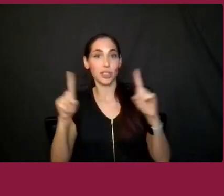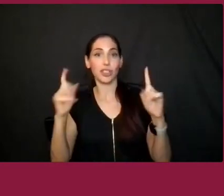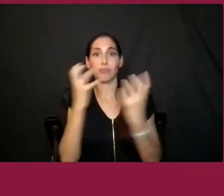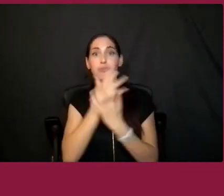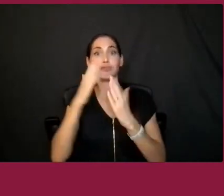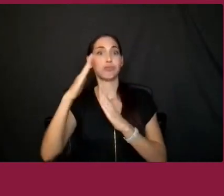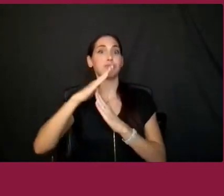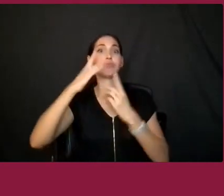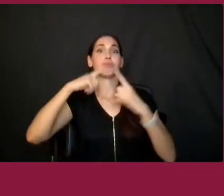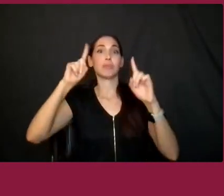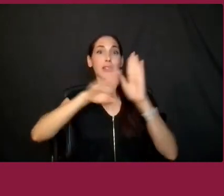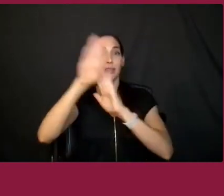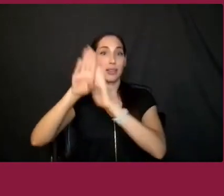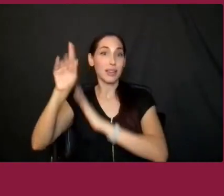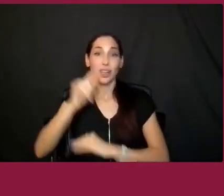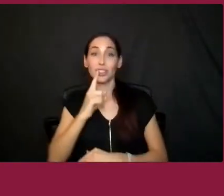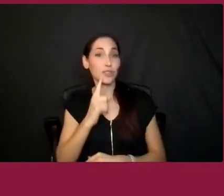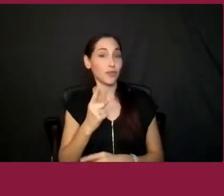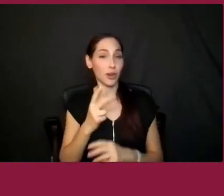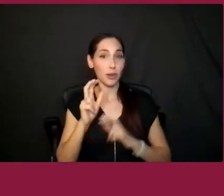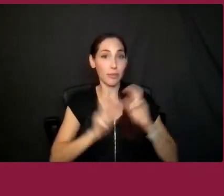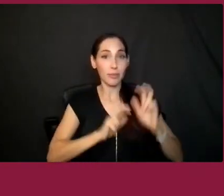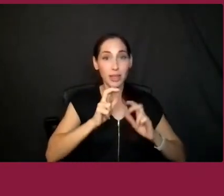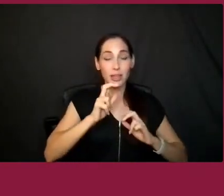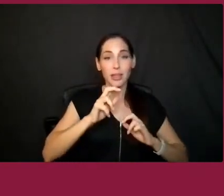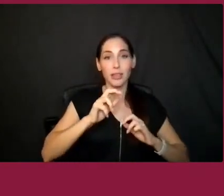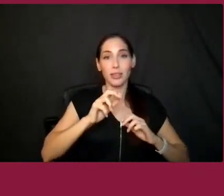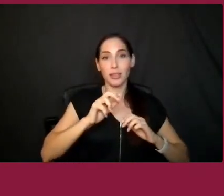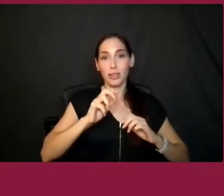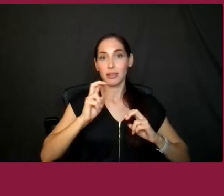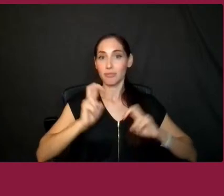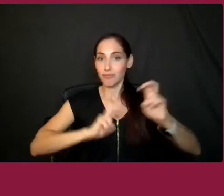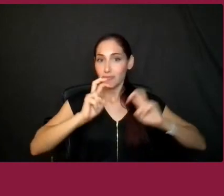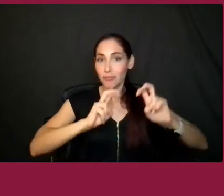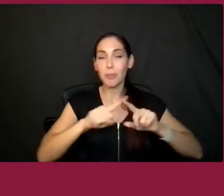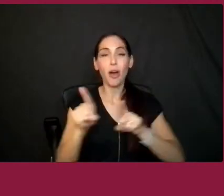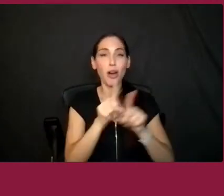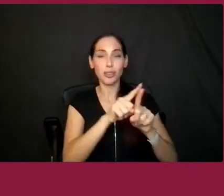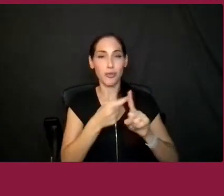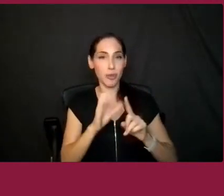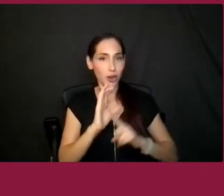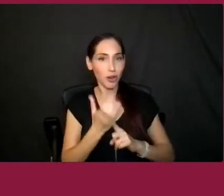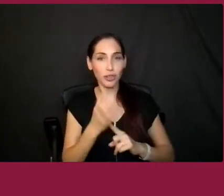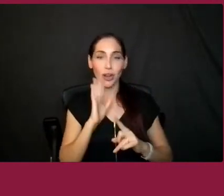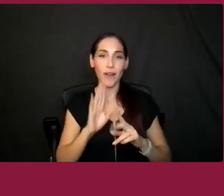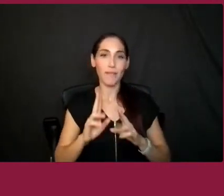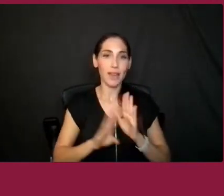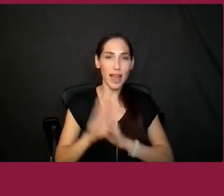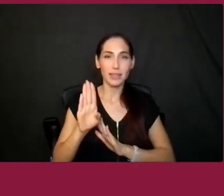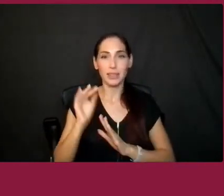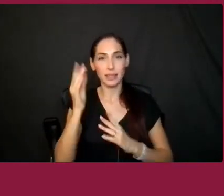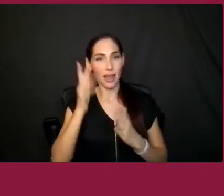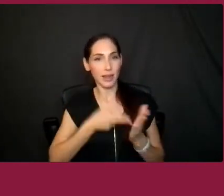in conference championships, but in cultivating a culture of excellence and integrity that resonates throughout the community.